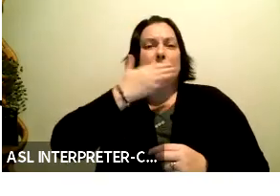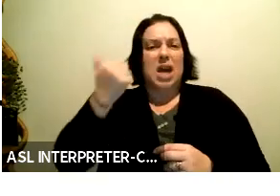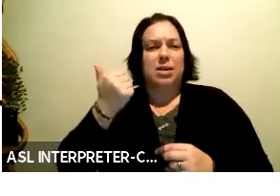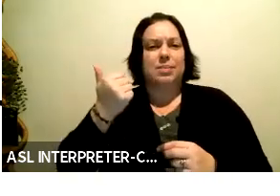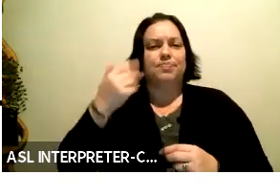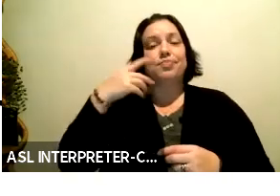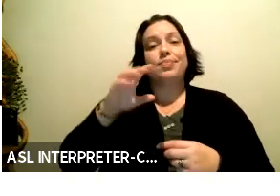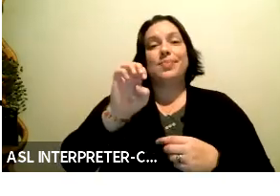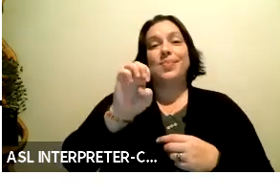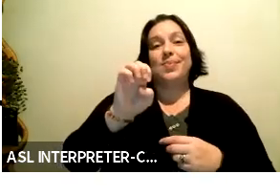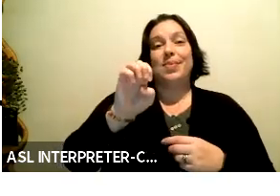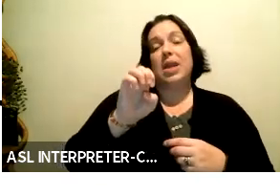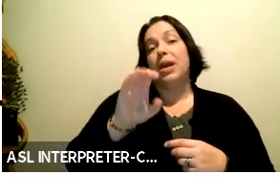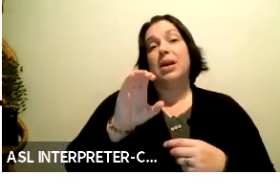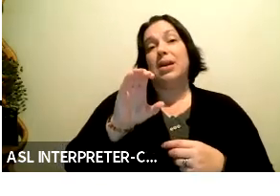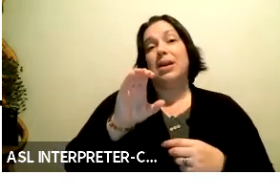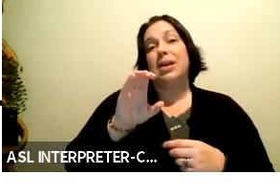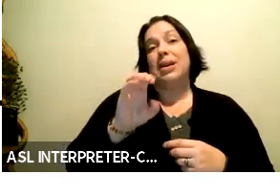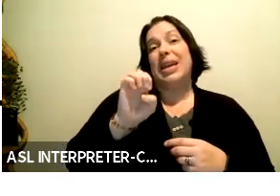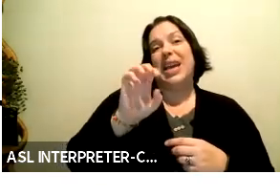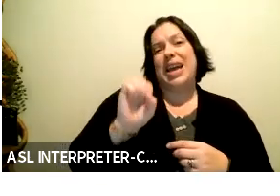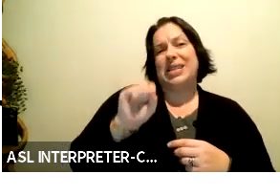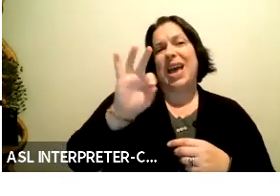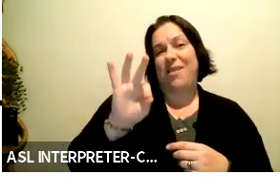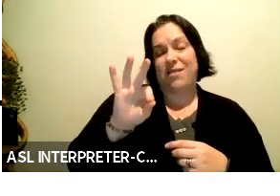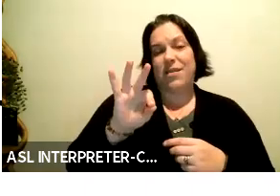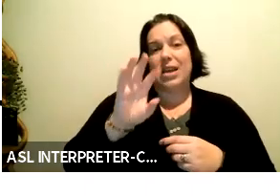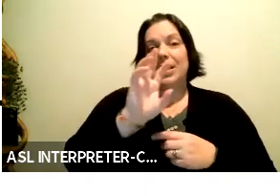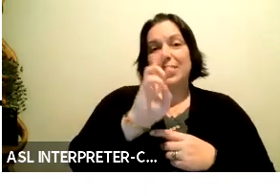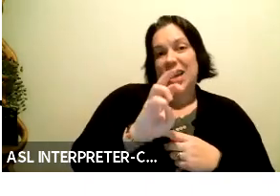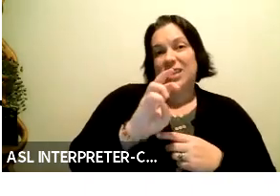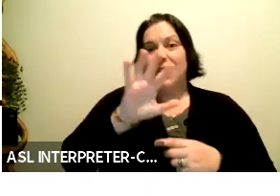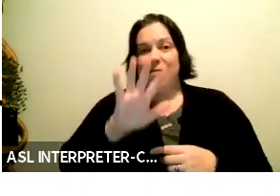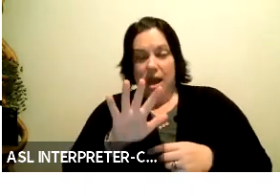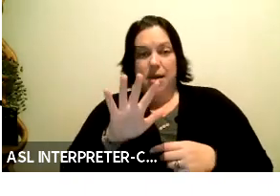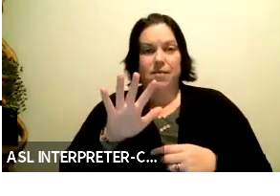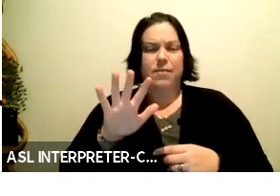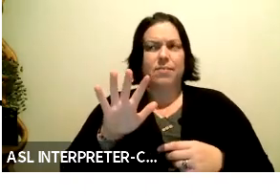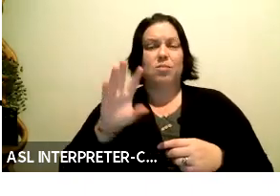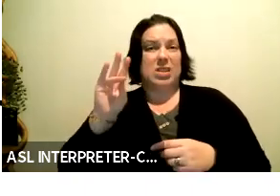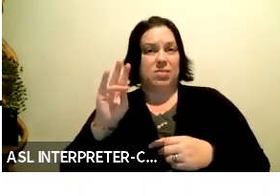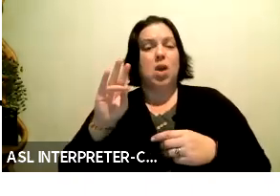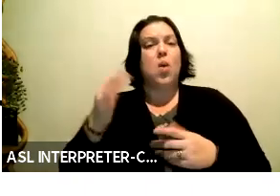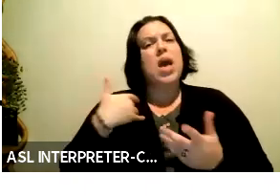ESF 5 profiles but that each of us kind of have different cultures, and in their own ways, almost